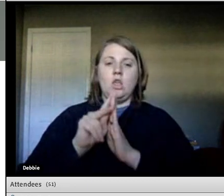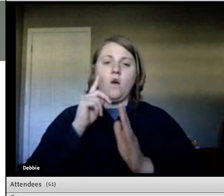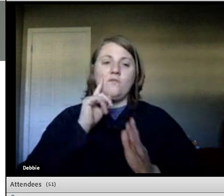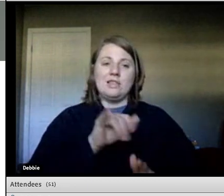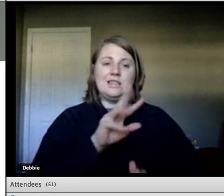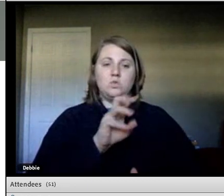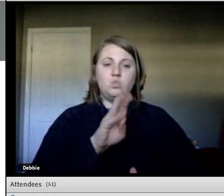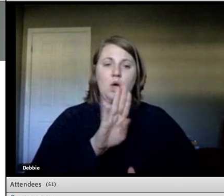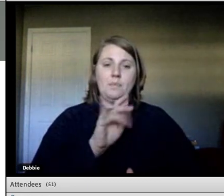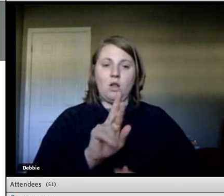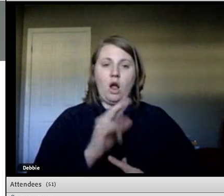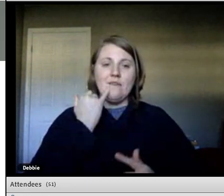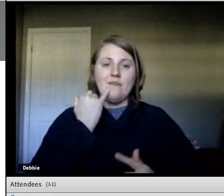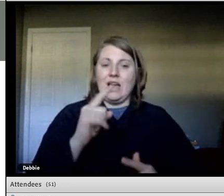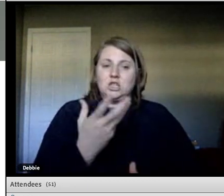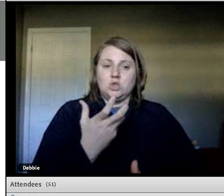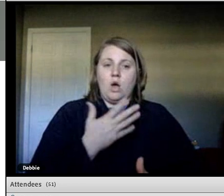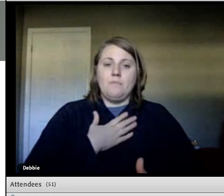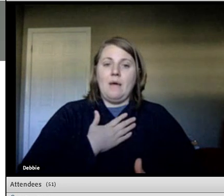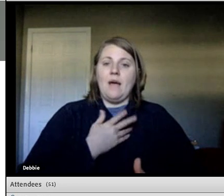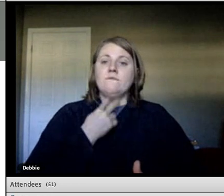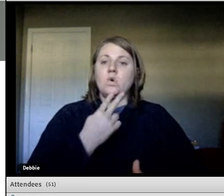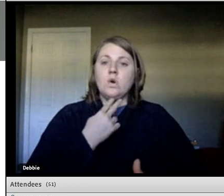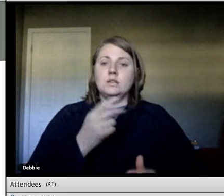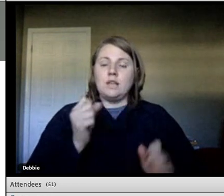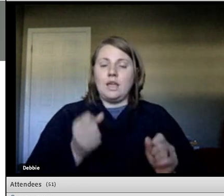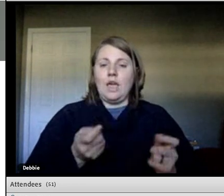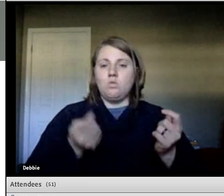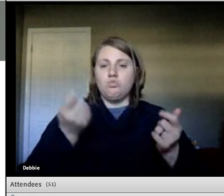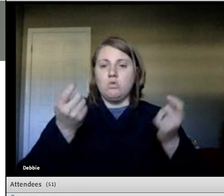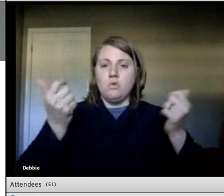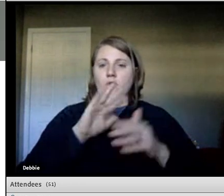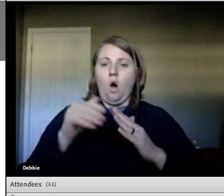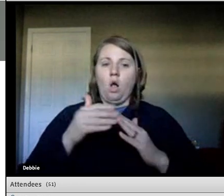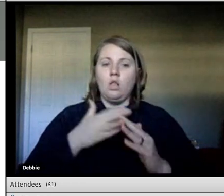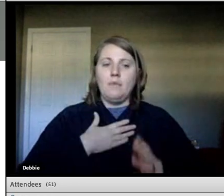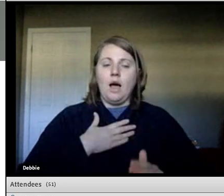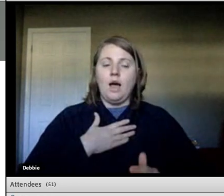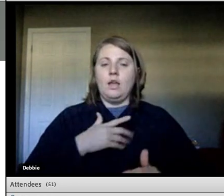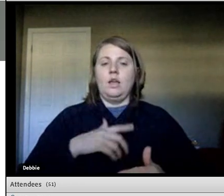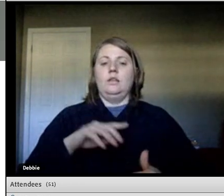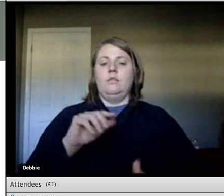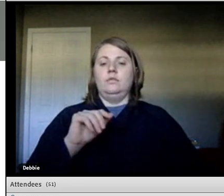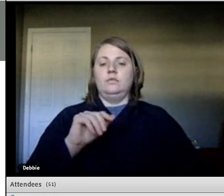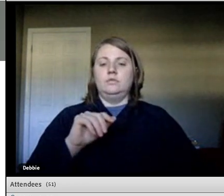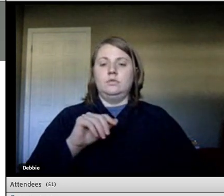I could download my audio with one of these softwares, put it in Audacity, and I can actually delete